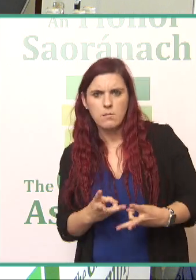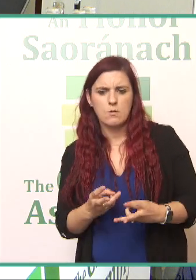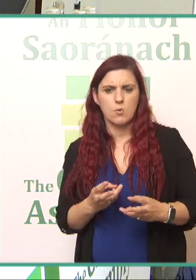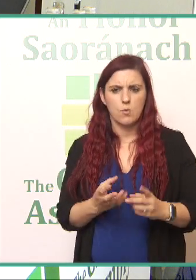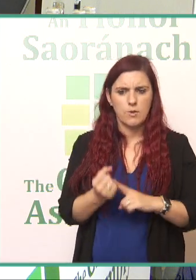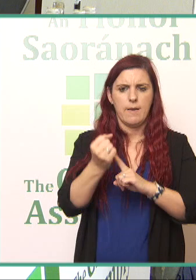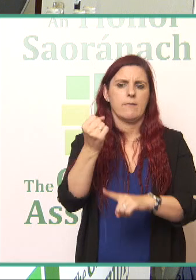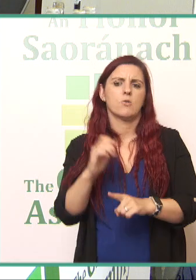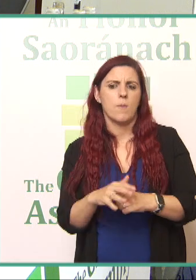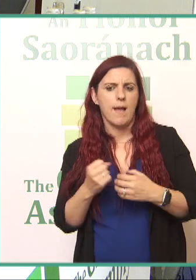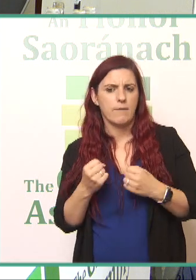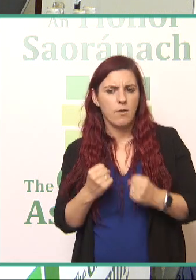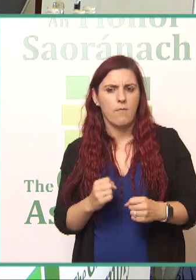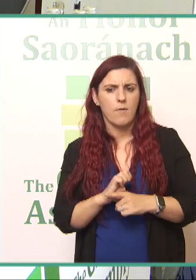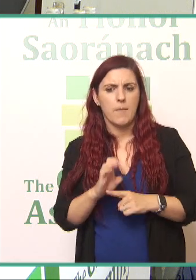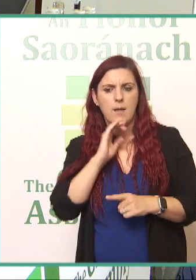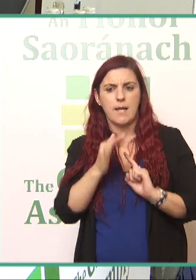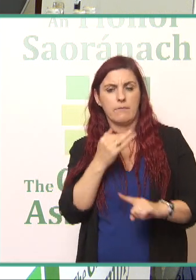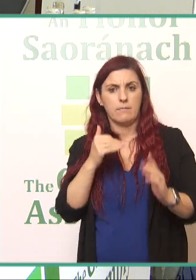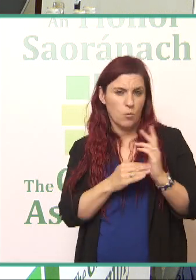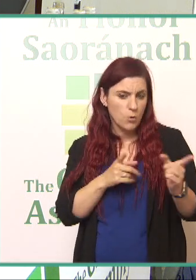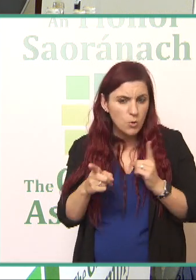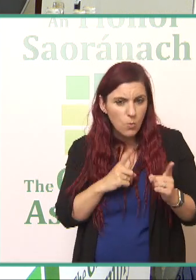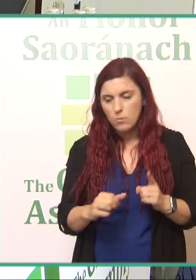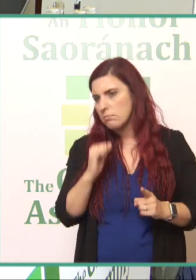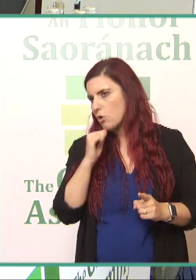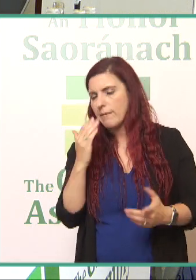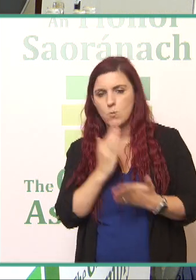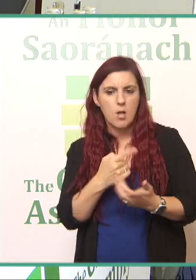do we have enough creativity because we do there's no reason why it can't be done thank you very much